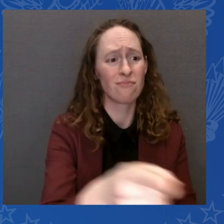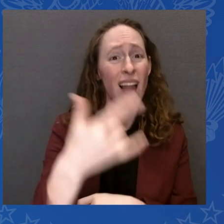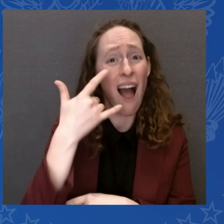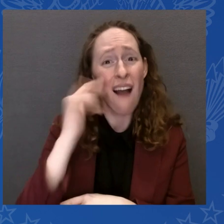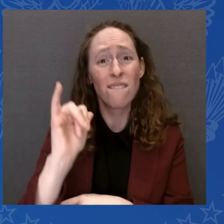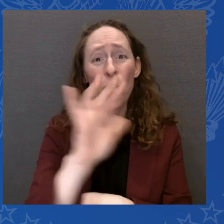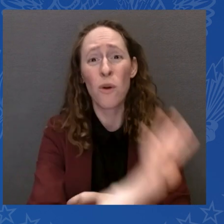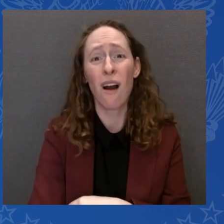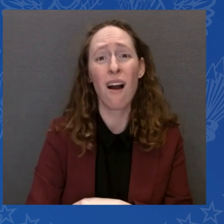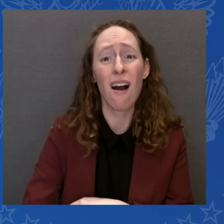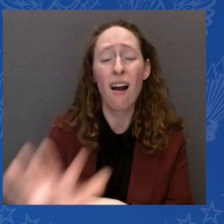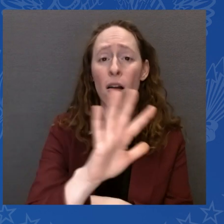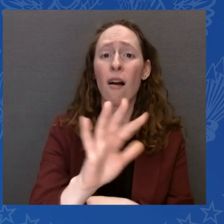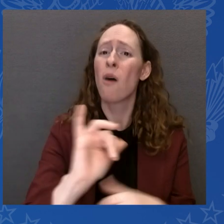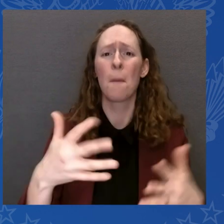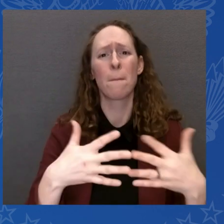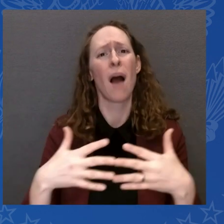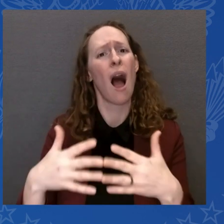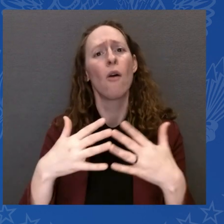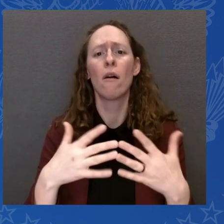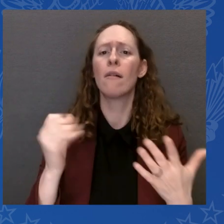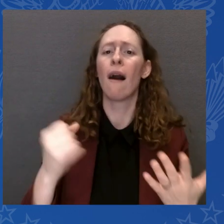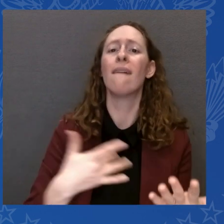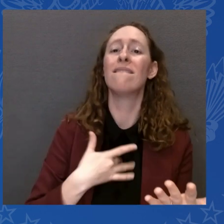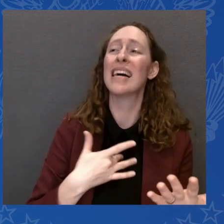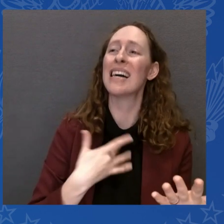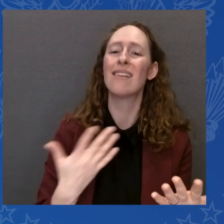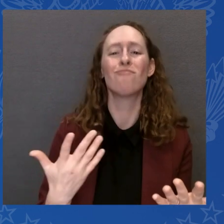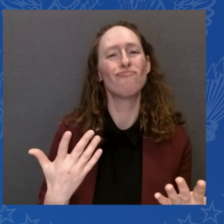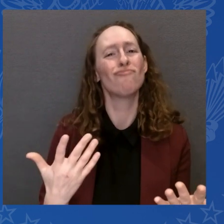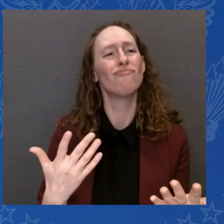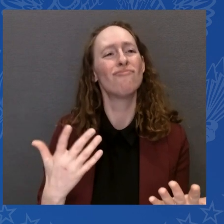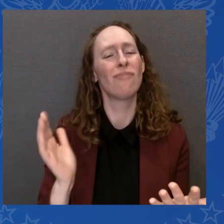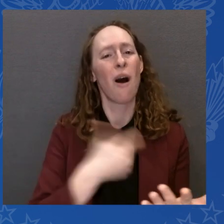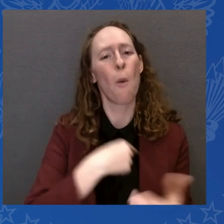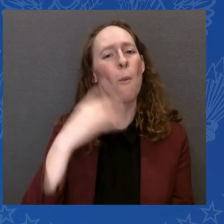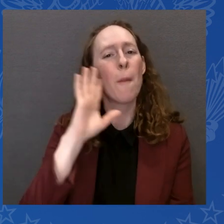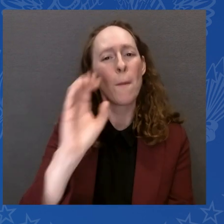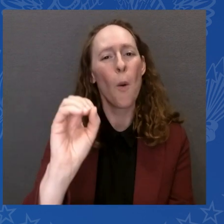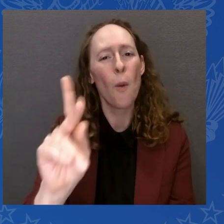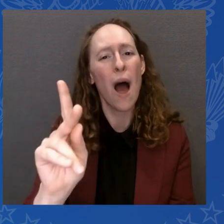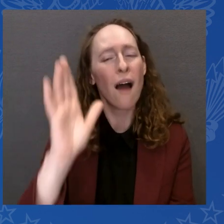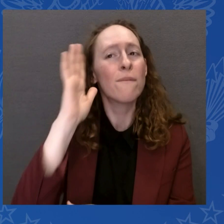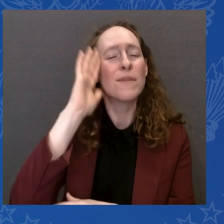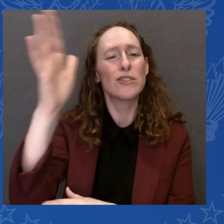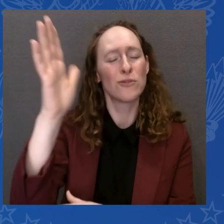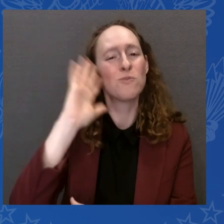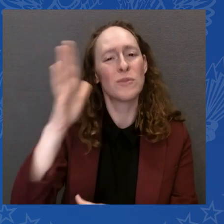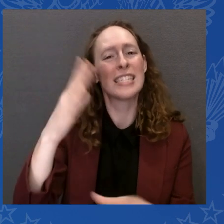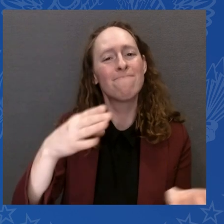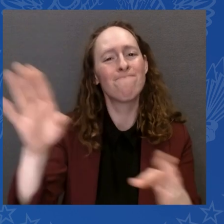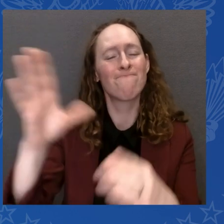this has been challenging. 21 lives have been lost. That does not include that five year old boy.